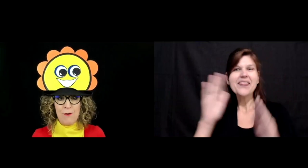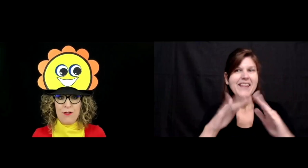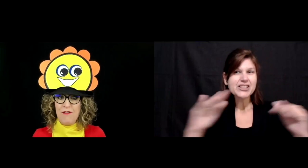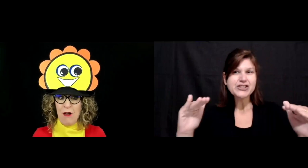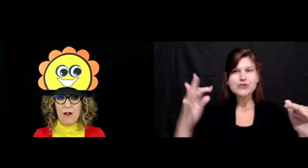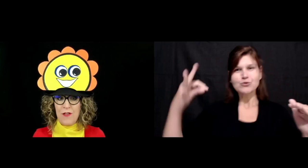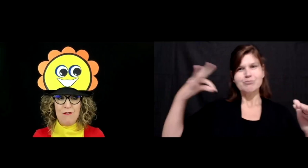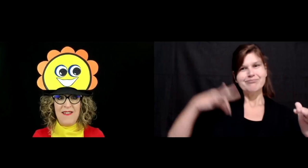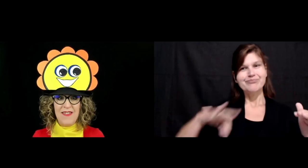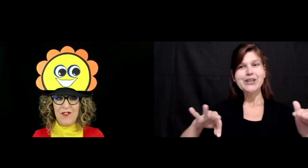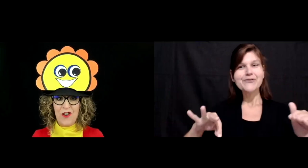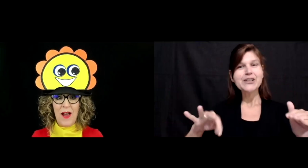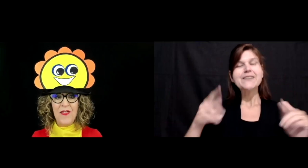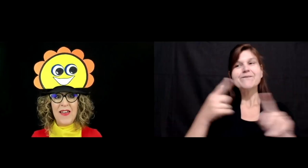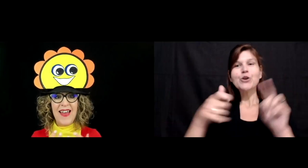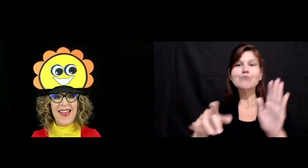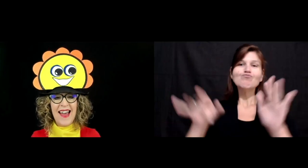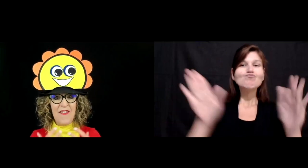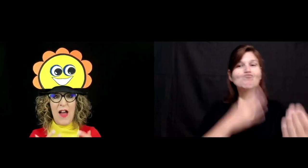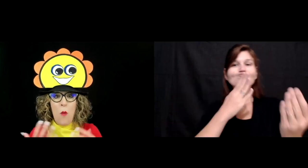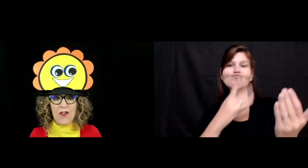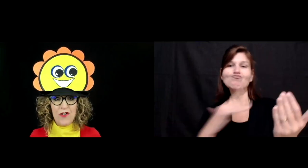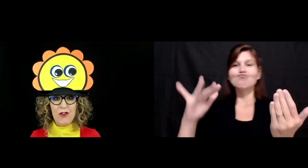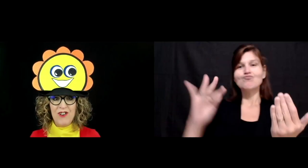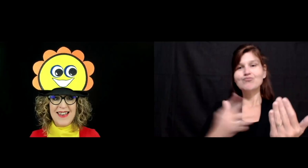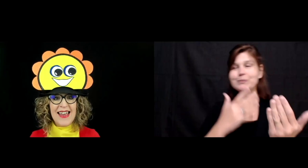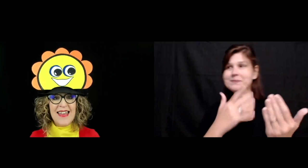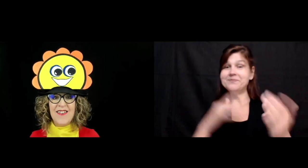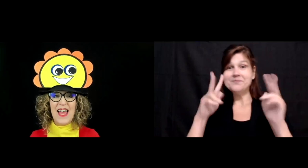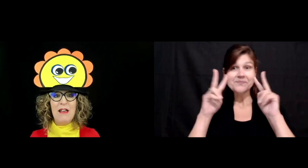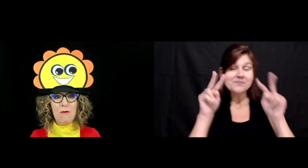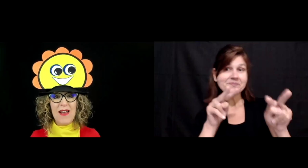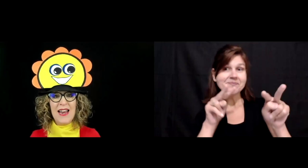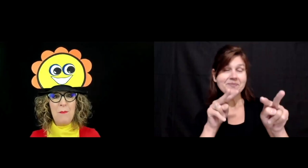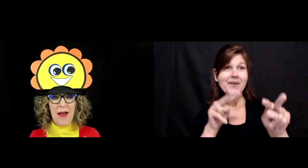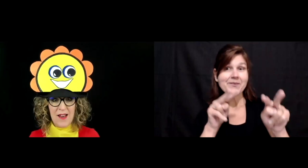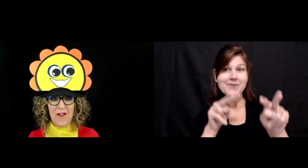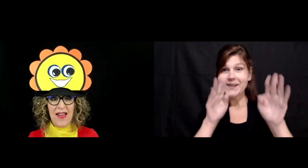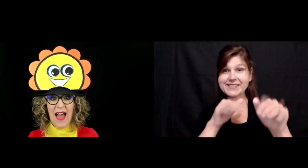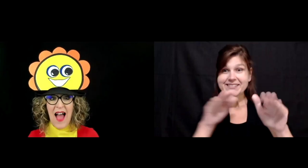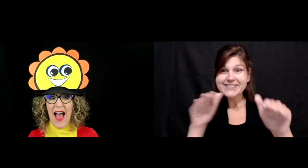the sort of songs that are in this show, I think they're what children need and they really benefit.